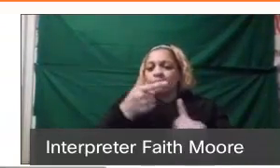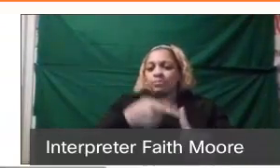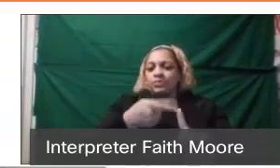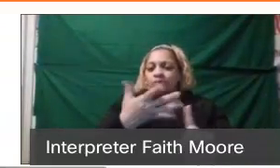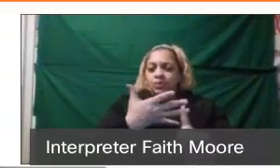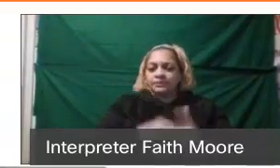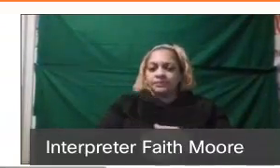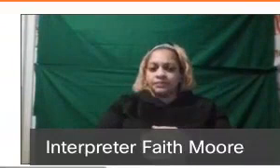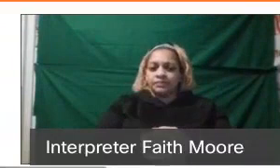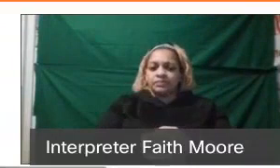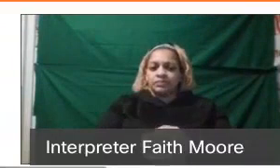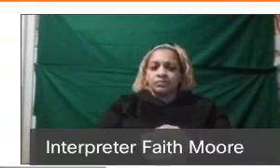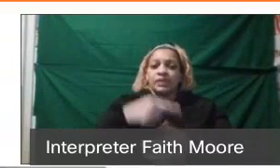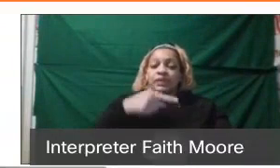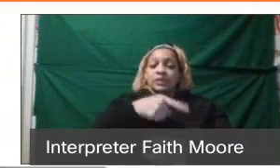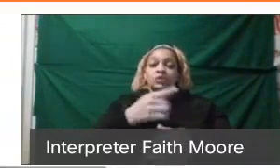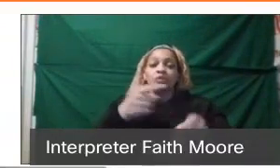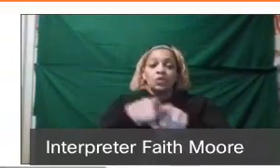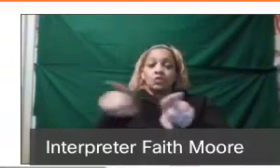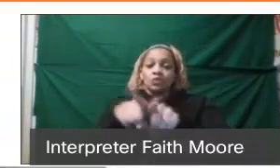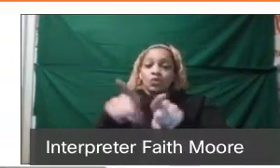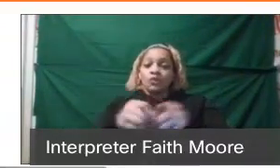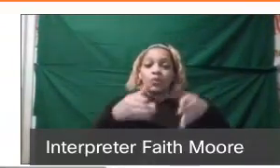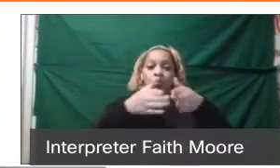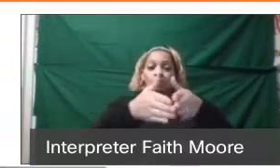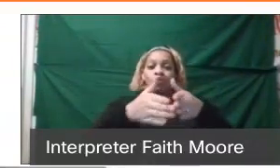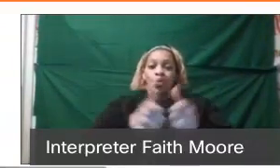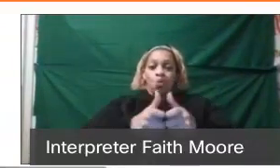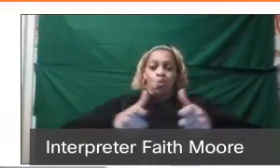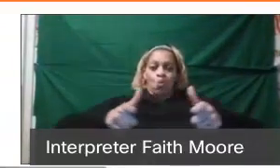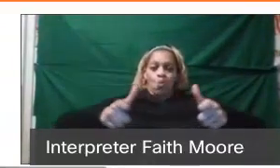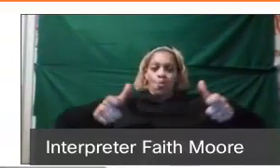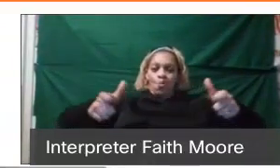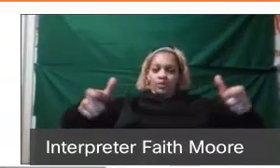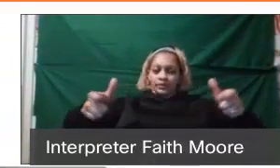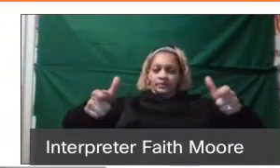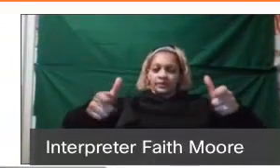In road widening and a reduction of 6 parking spaces, North of Peabody on the South Side of the road.